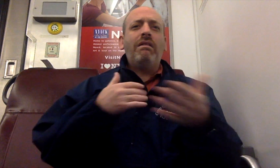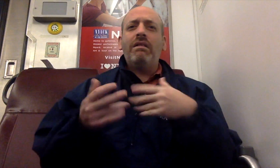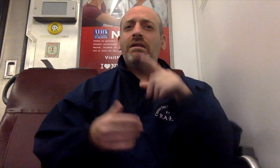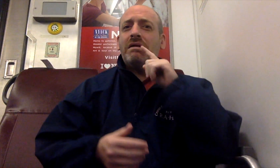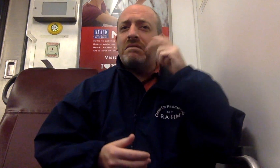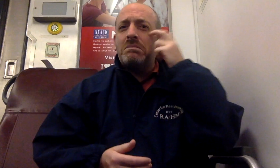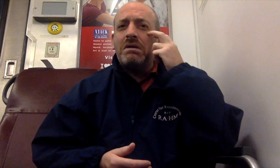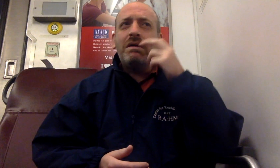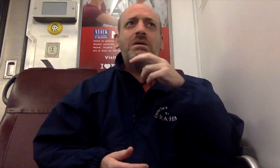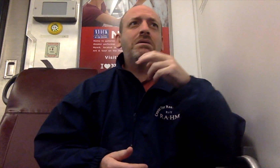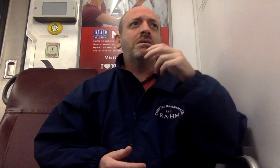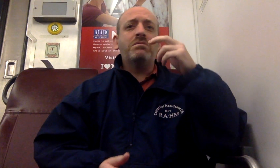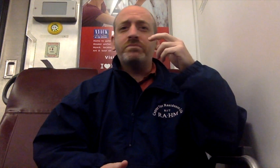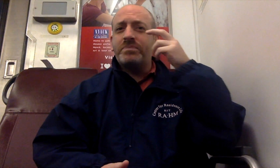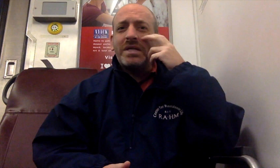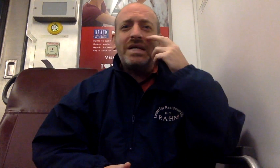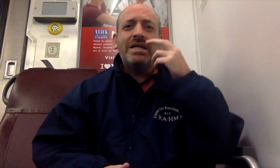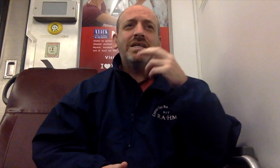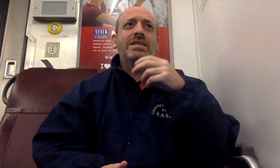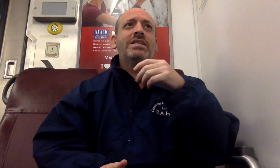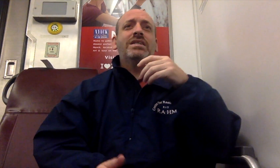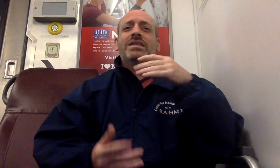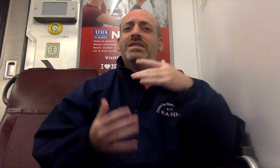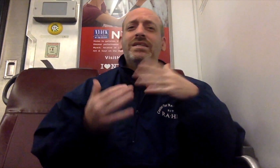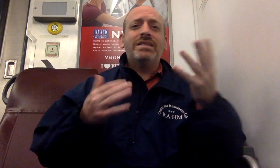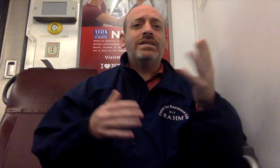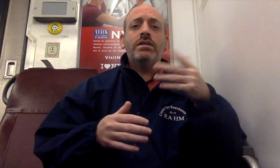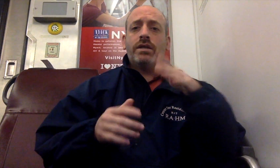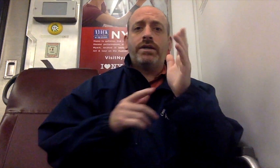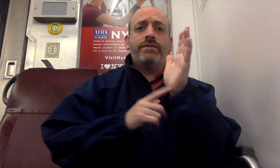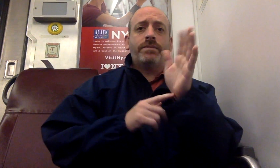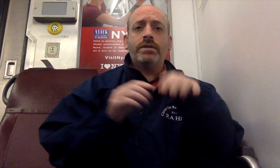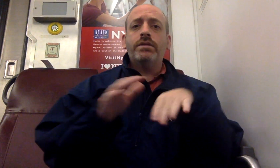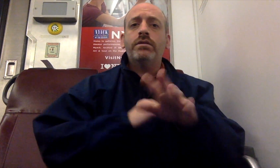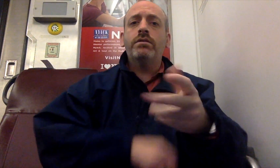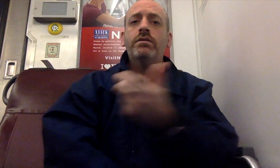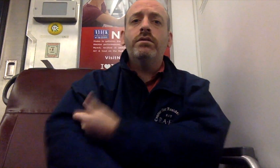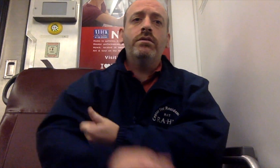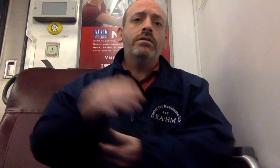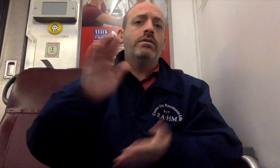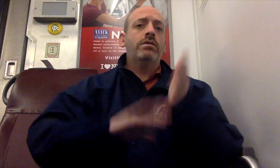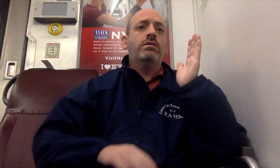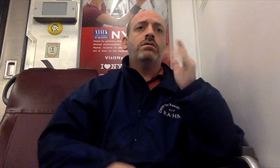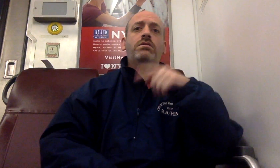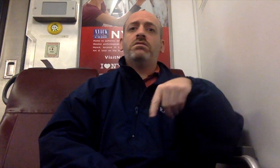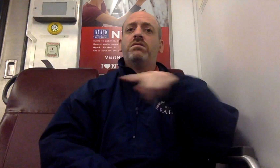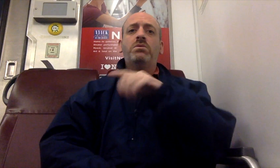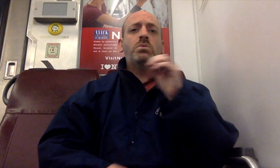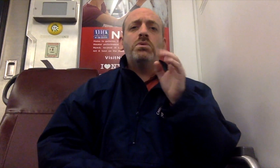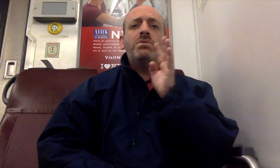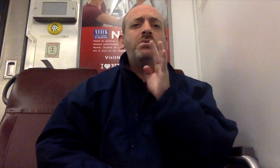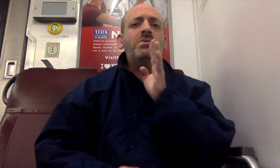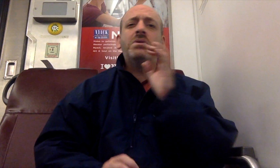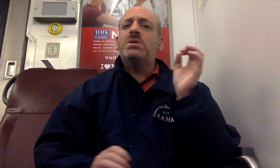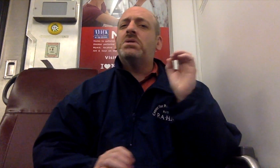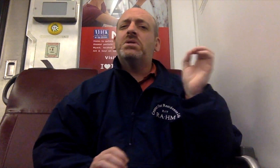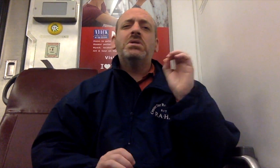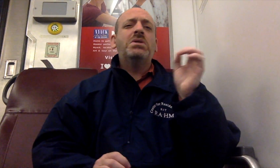It applies to anyone else who just walk in and receive flu shot and departs within 3-5 minutes. There are not much dialogue happening in entire visit.